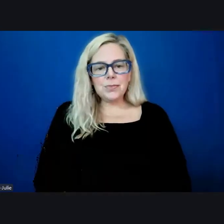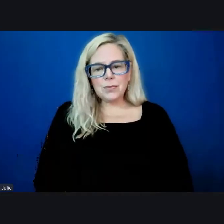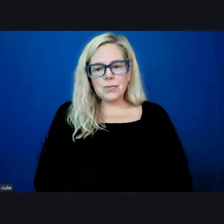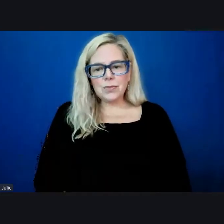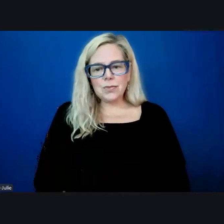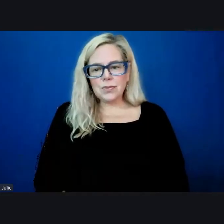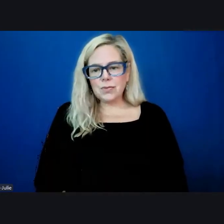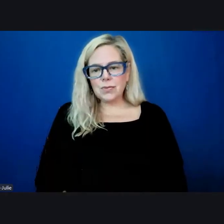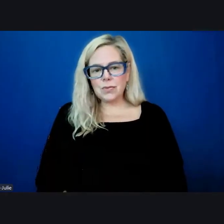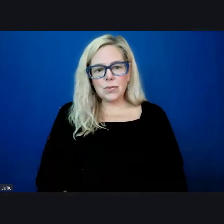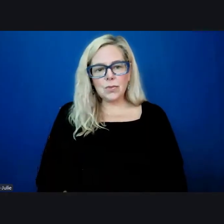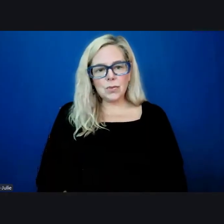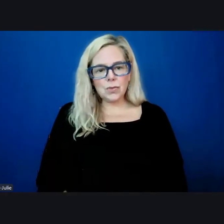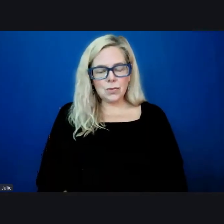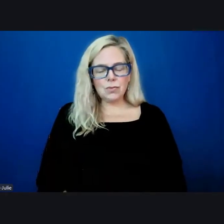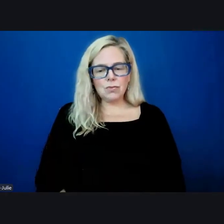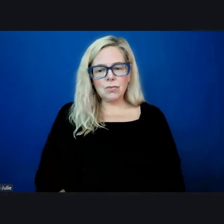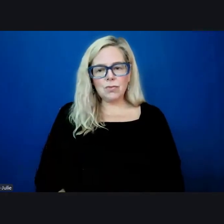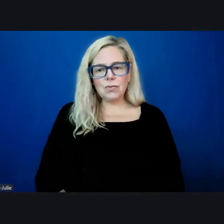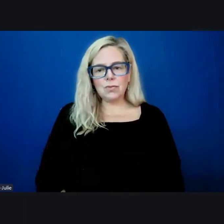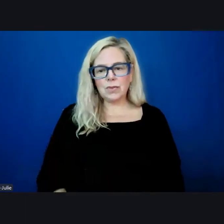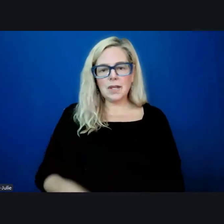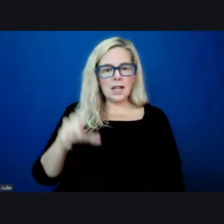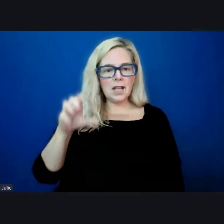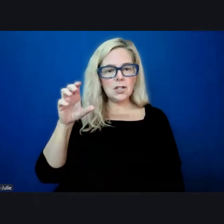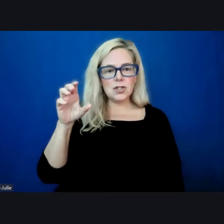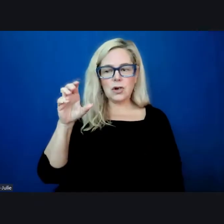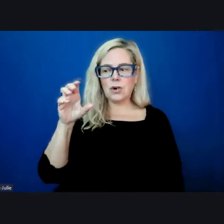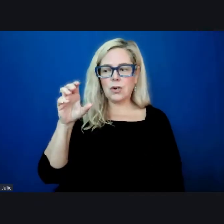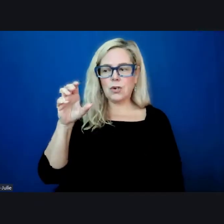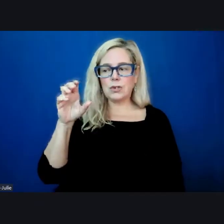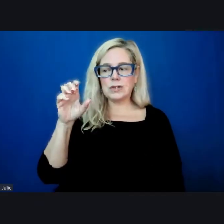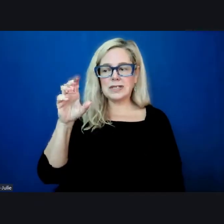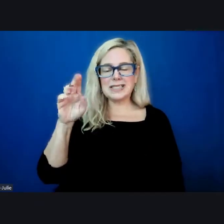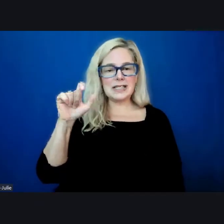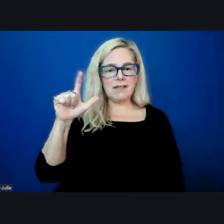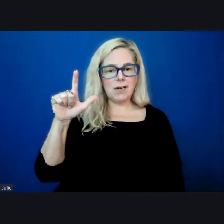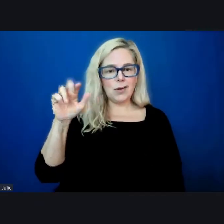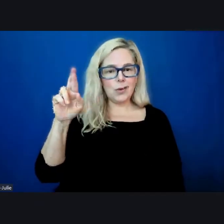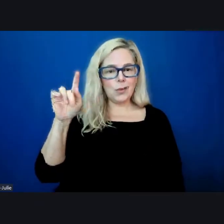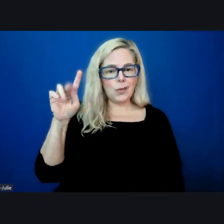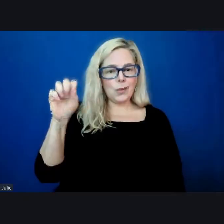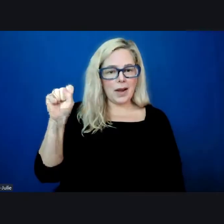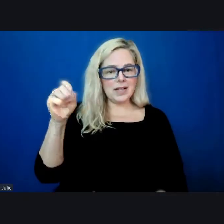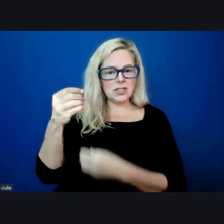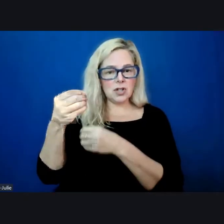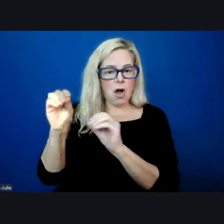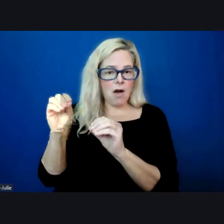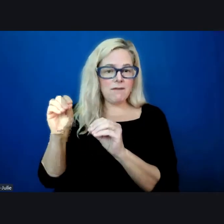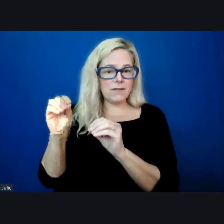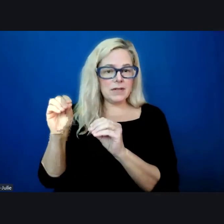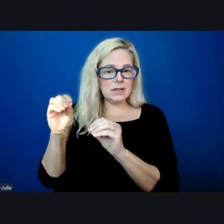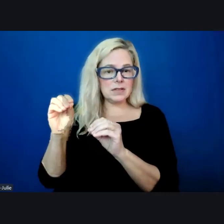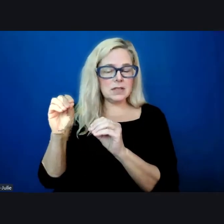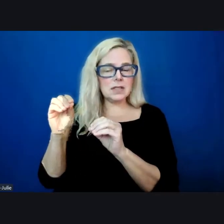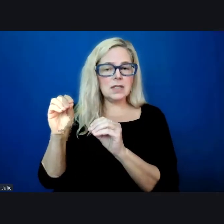offices of institutional equity at Hopkins at least if you could do a if you do a um file a